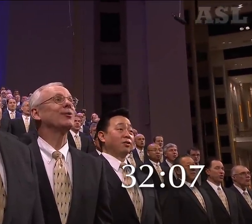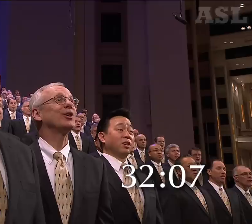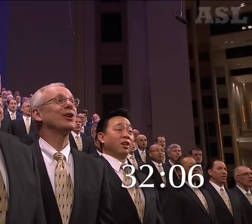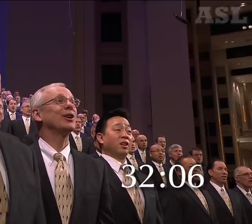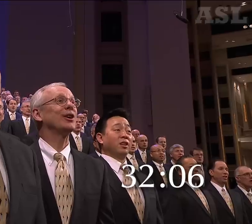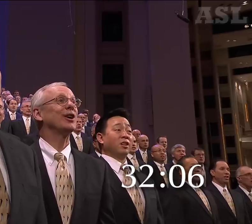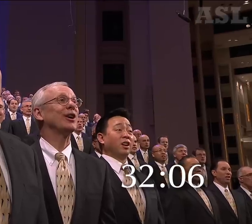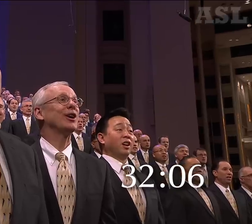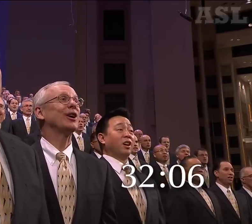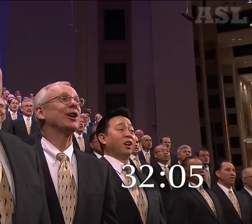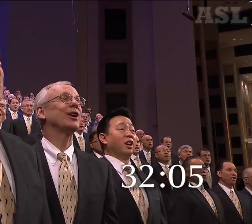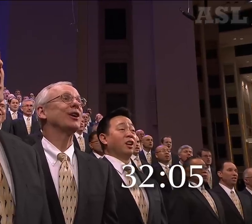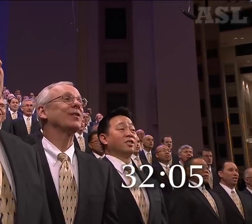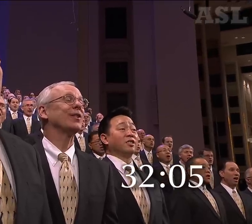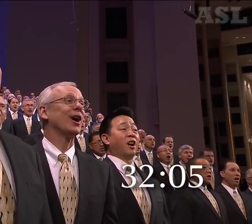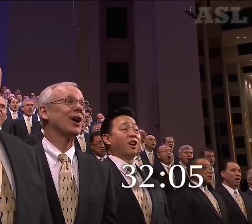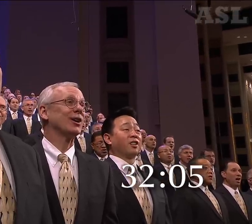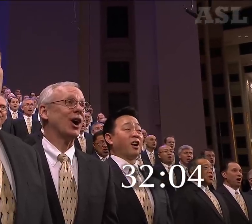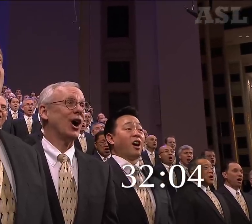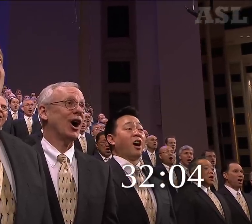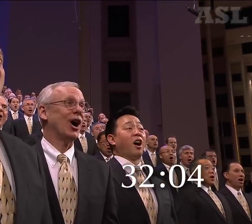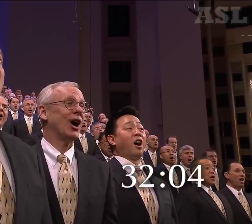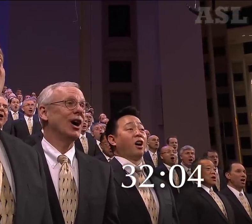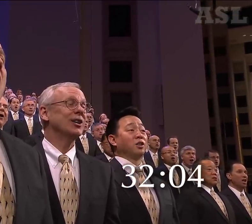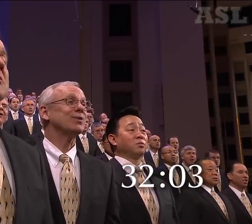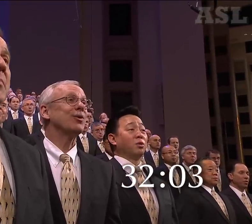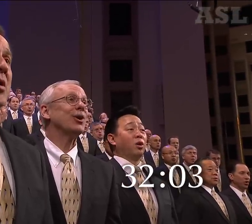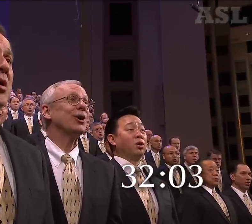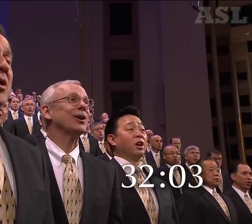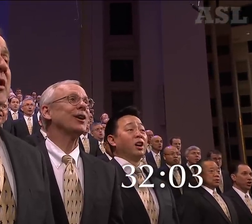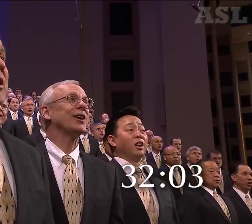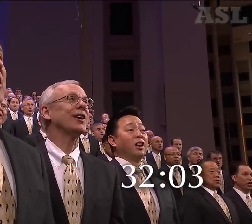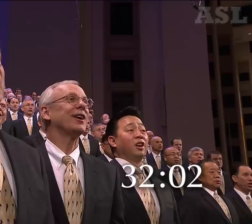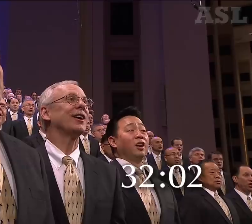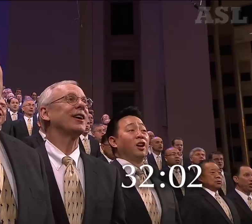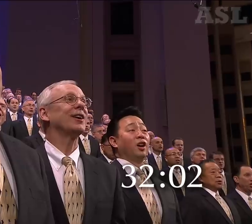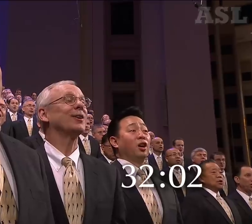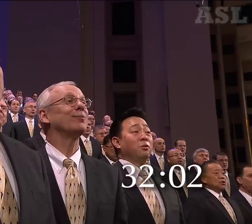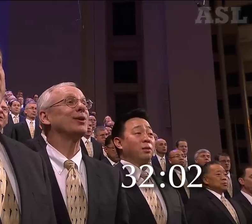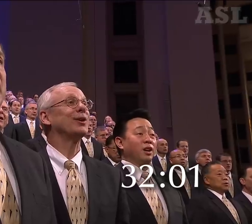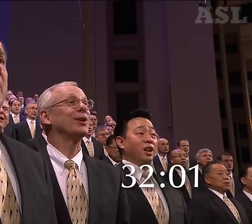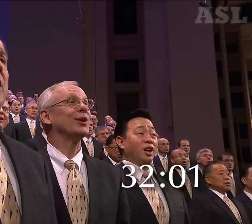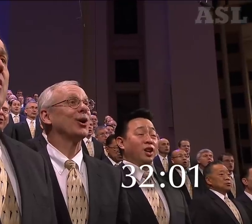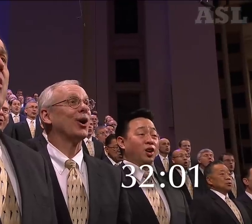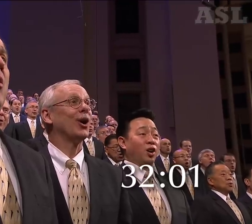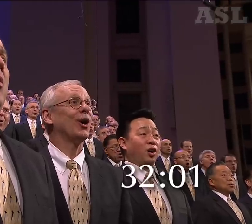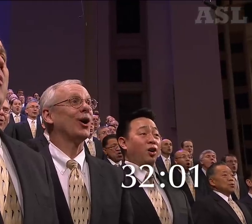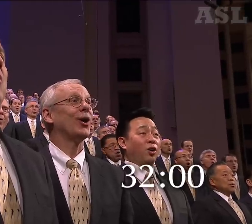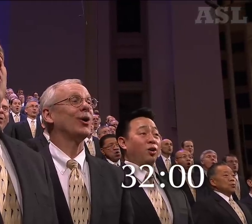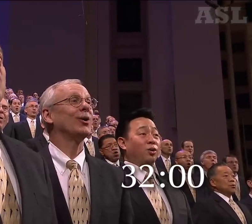THIS IS THE ENGLISH CLOSED CAPTION CHANNEL OF THE CHURCH OF JESUS CHRIST OF LATTER-DAY SAINTS.